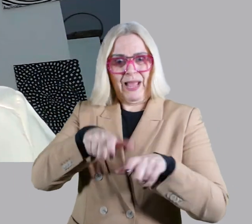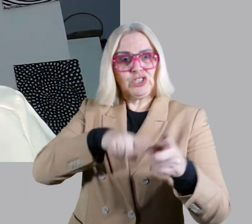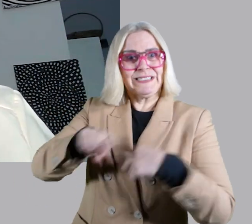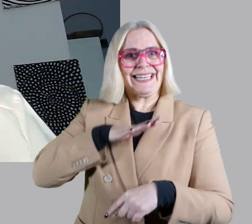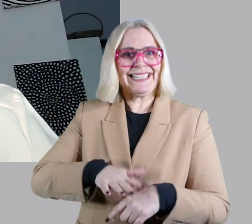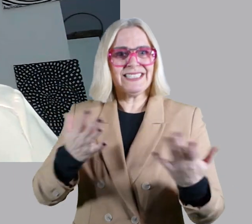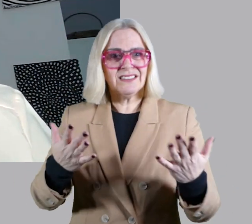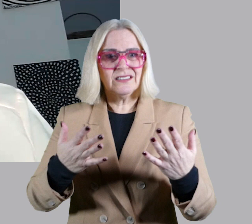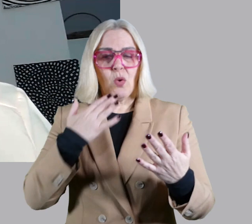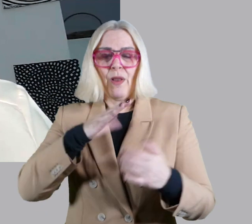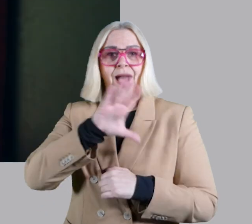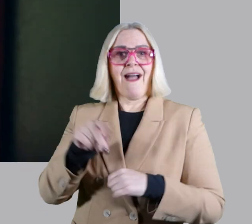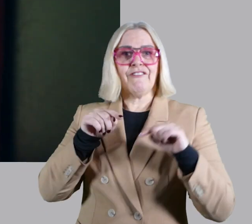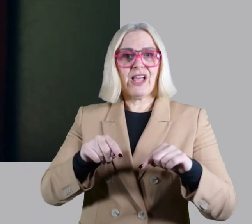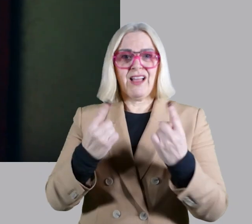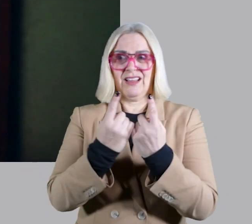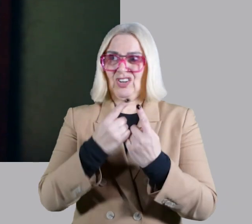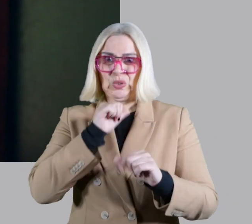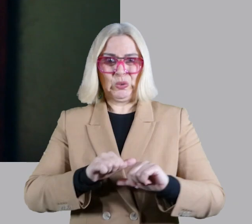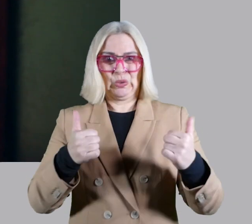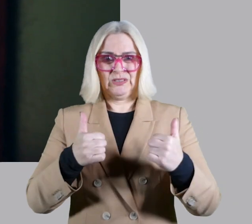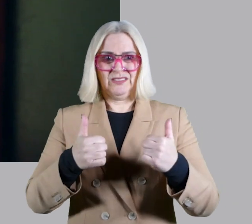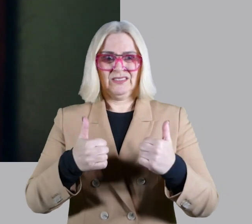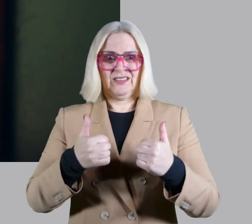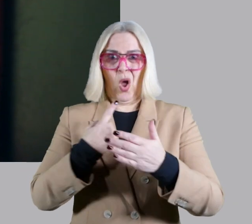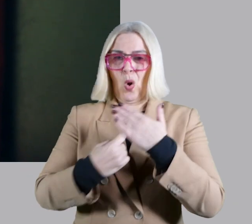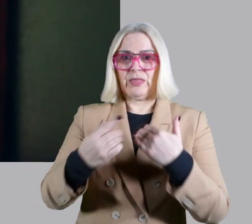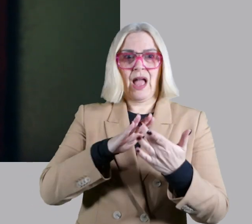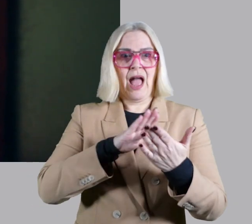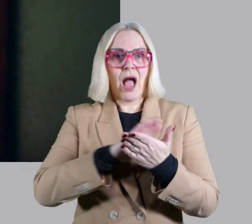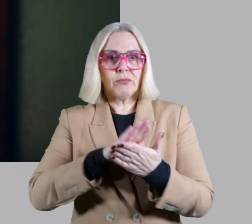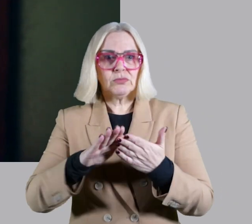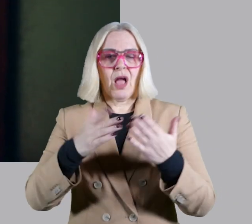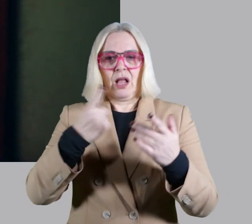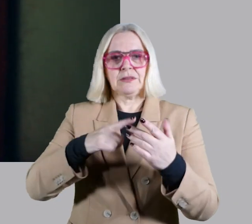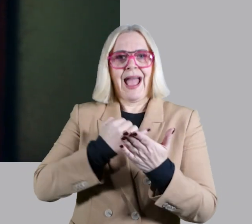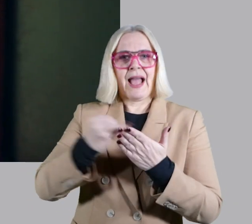But when it comes to Africa the facilities are not as good.